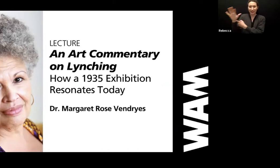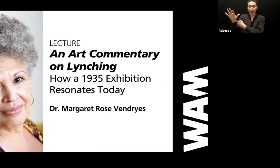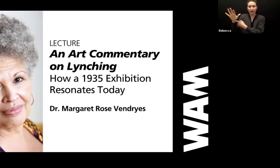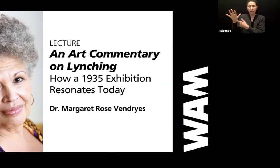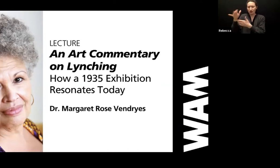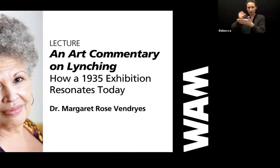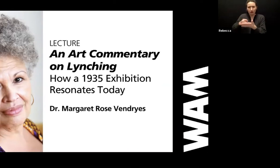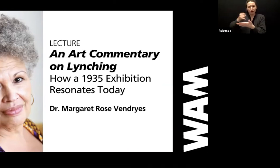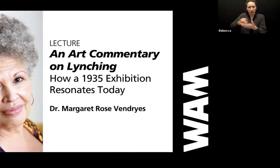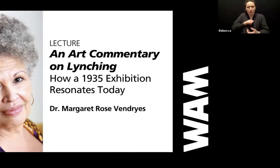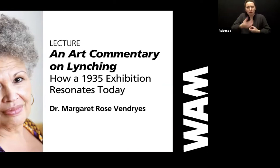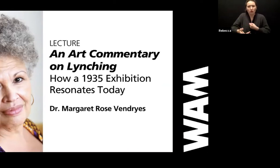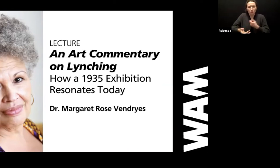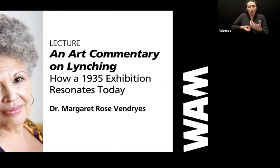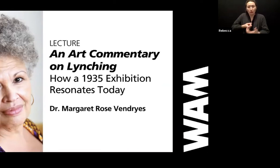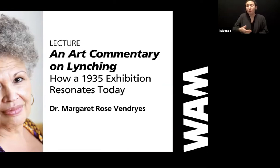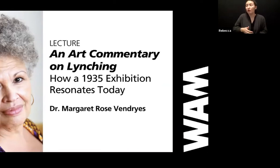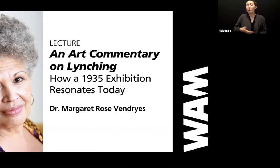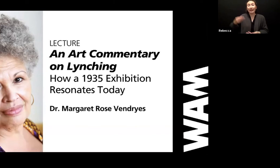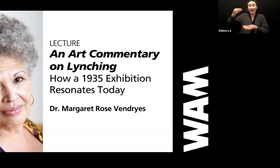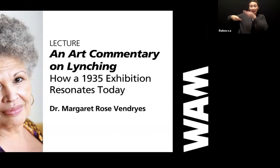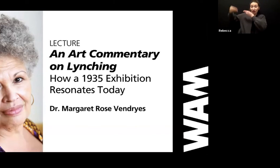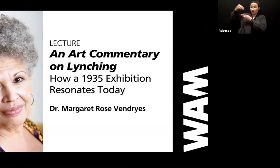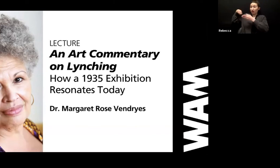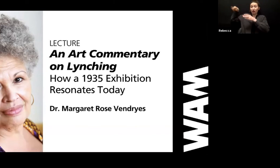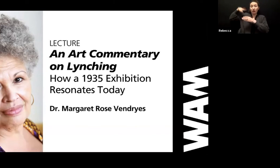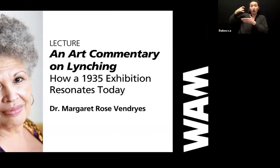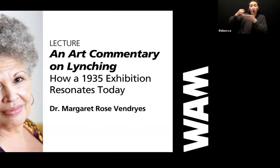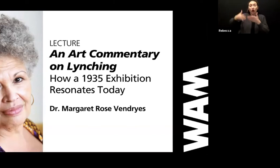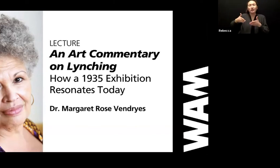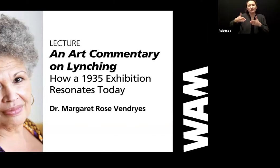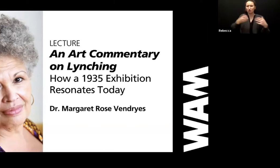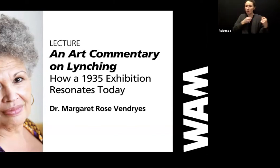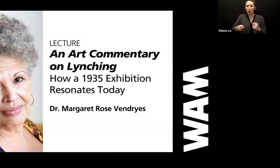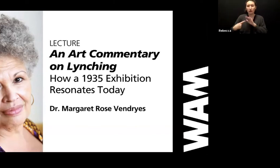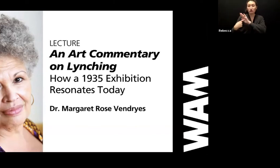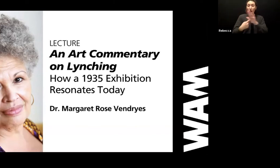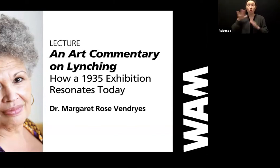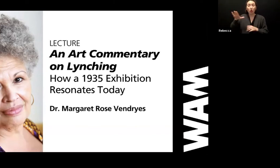who boldly displayed work during the height of Jim Crow segregation in a blatantly political